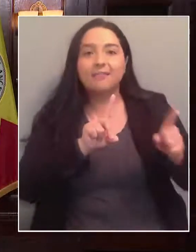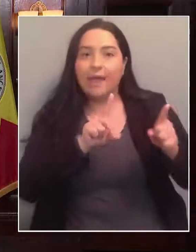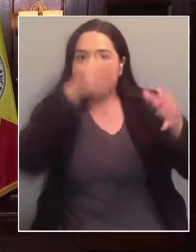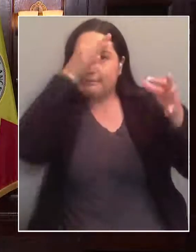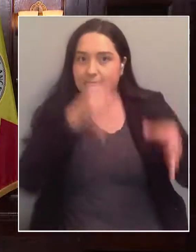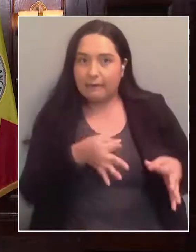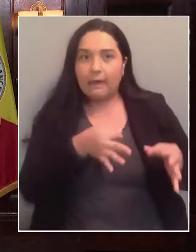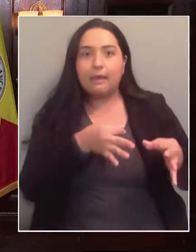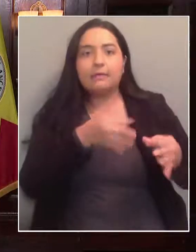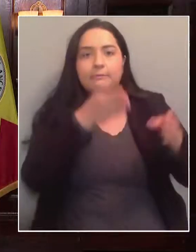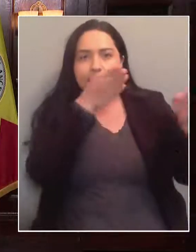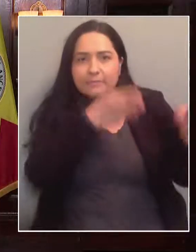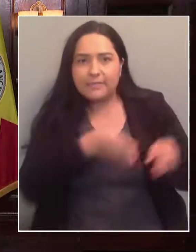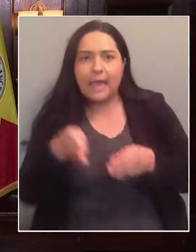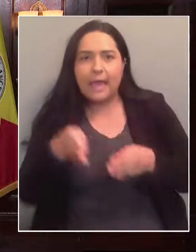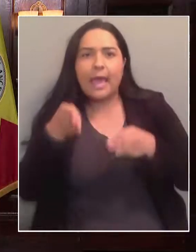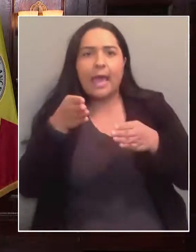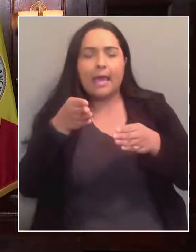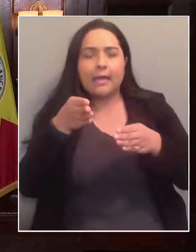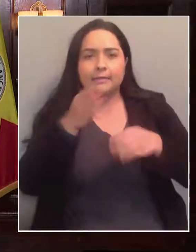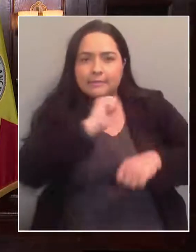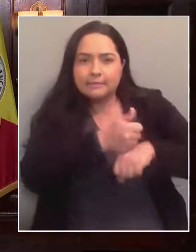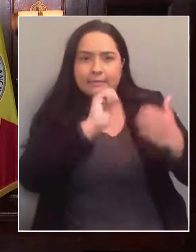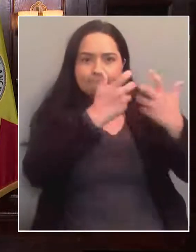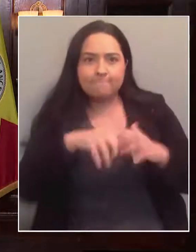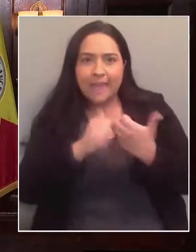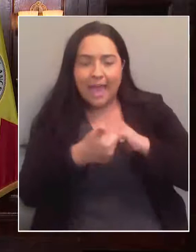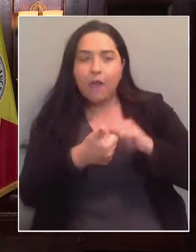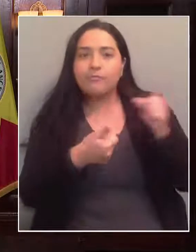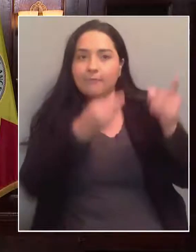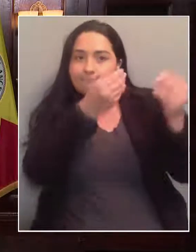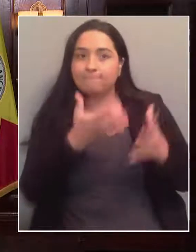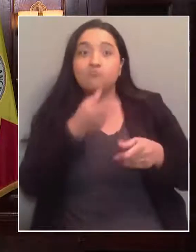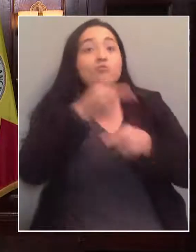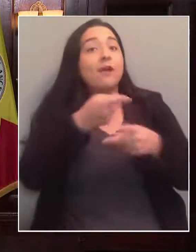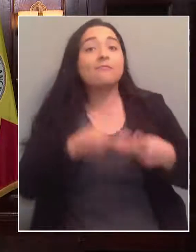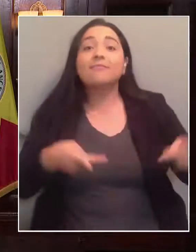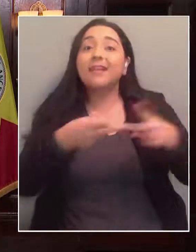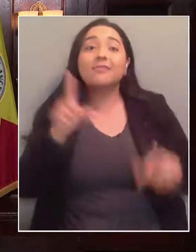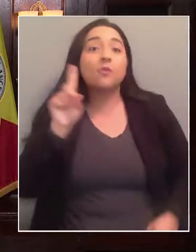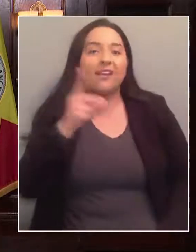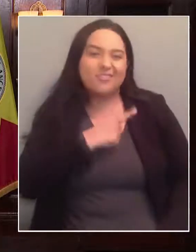THE LOGITIC SXZ SAID THIS IS THE RIGHT PLACE TO DO IT. SO TOMORROW WE'LL OPEN THAT AND